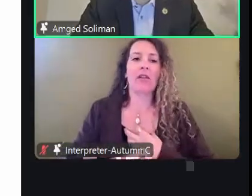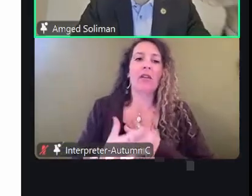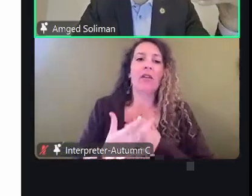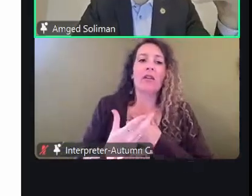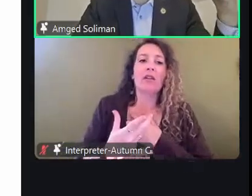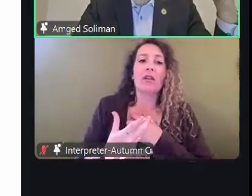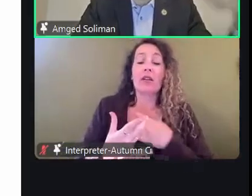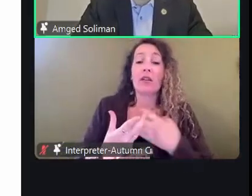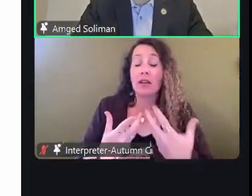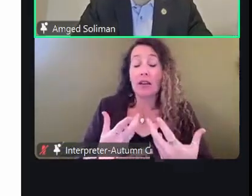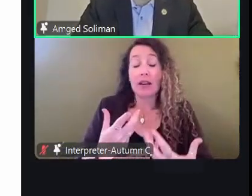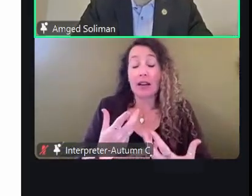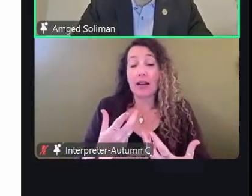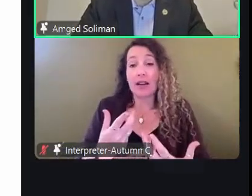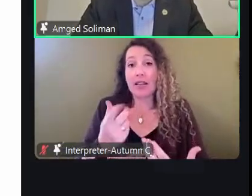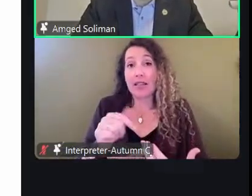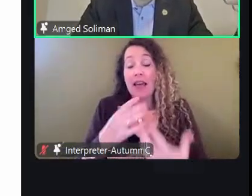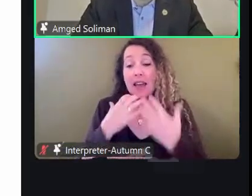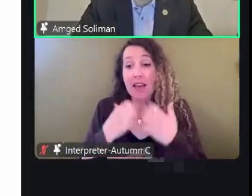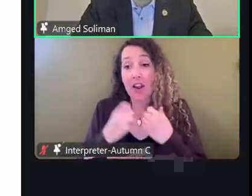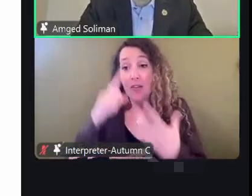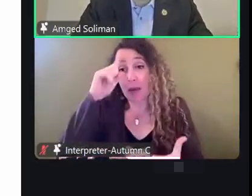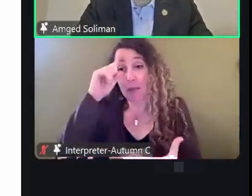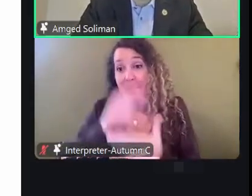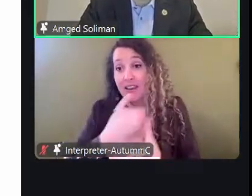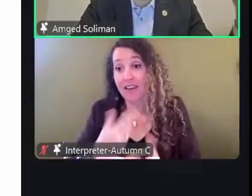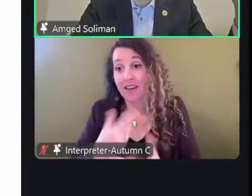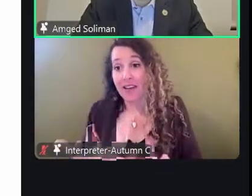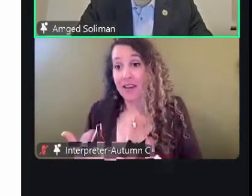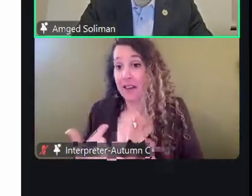genuine when they say that they believe in this. I believe they are and and to that